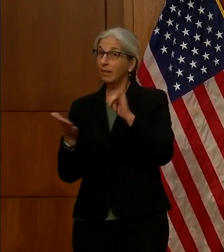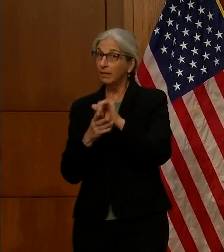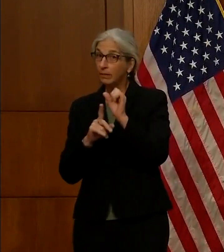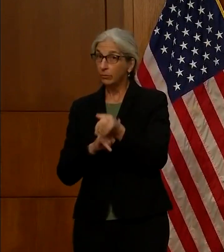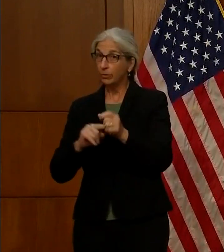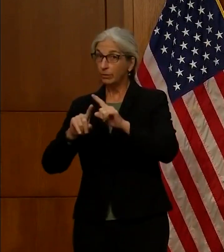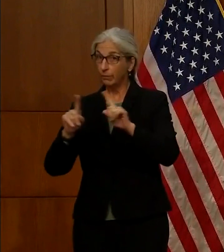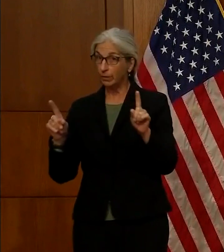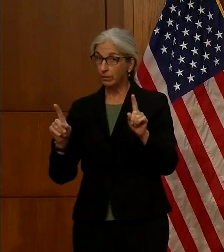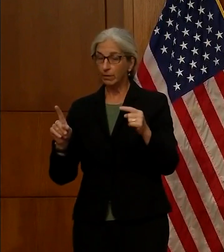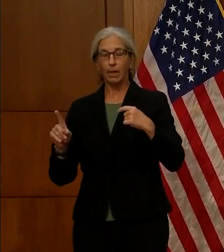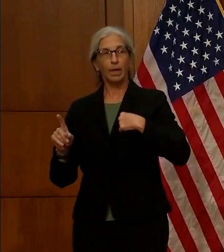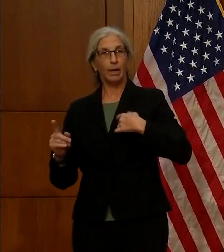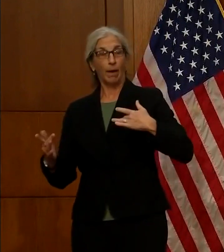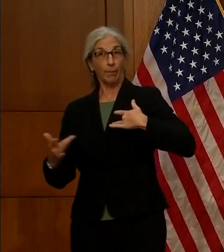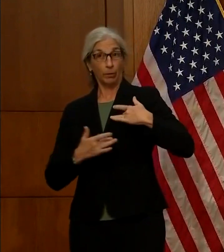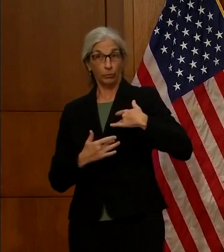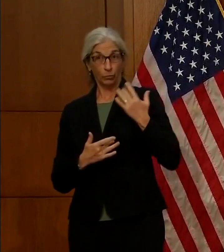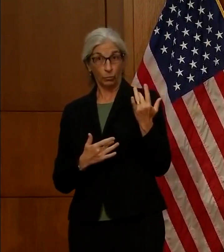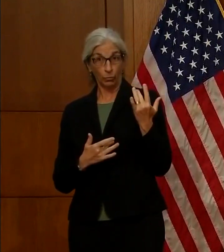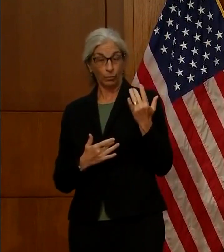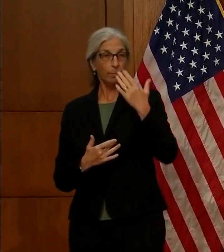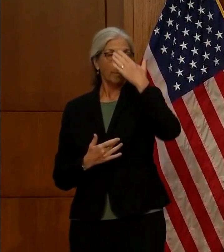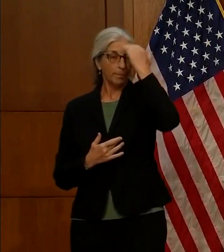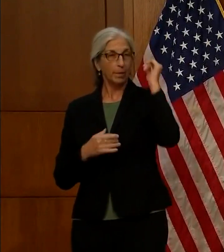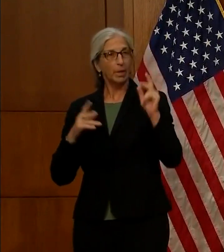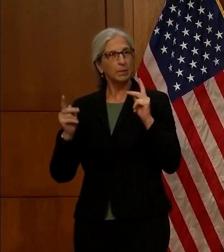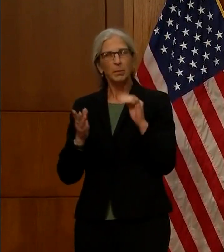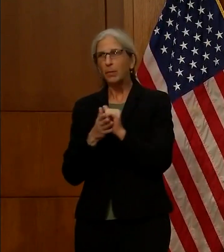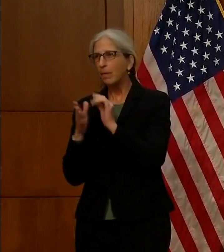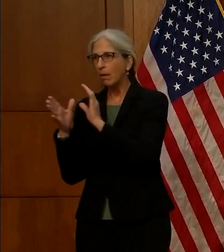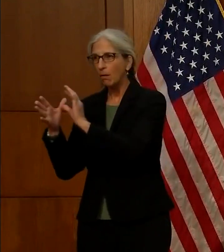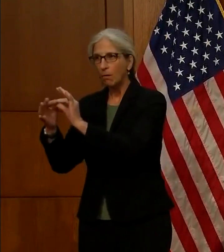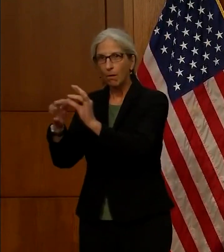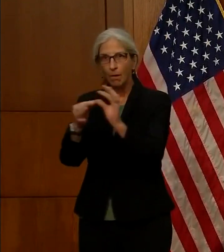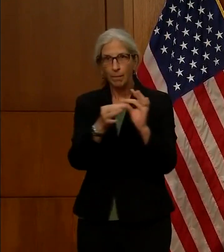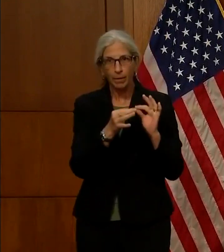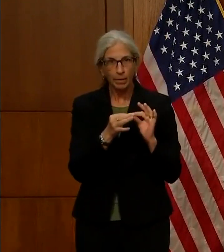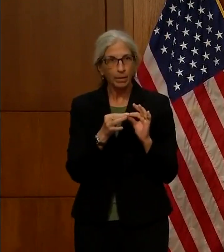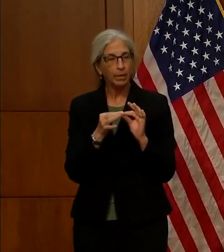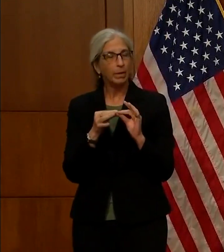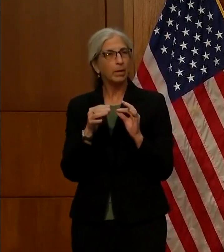CONCERNING TO ME. IS THAT THE-